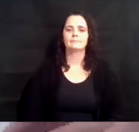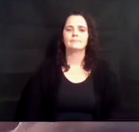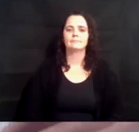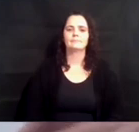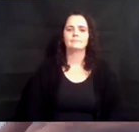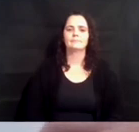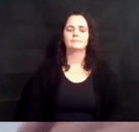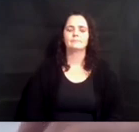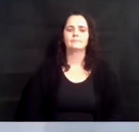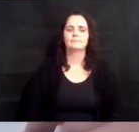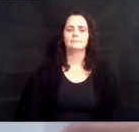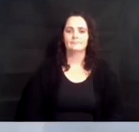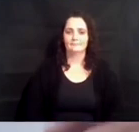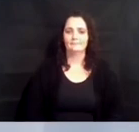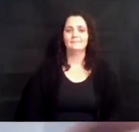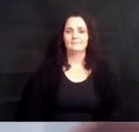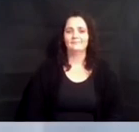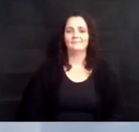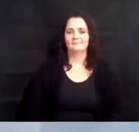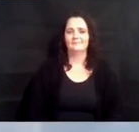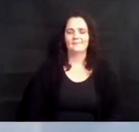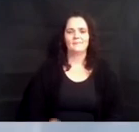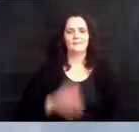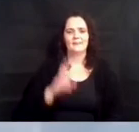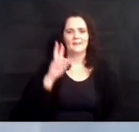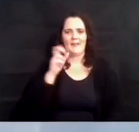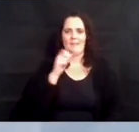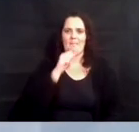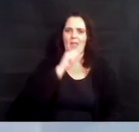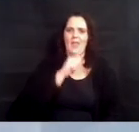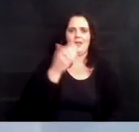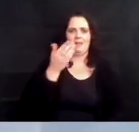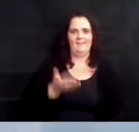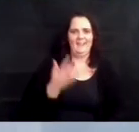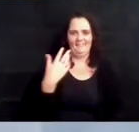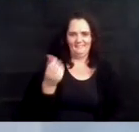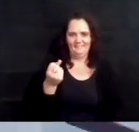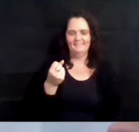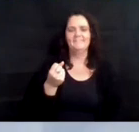Alright, there's my little fellow, right there that I'm gonna cut out.